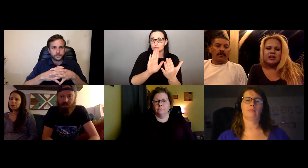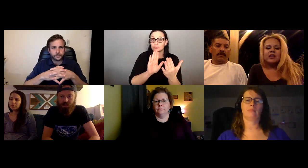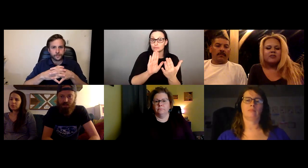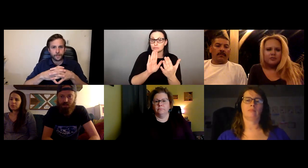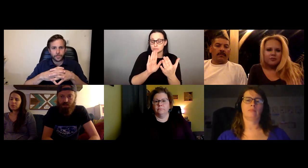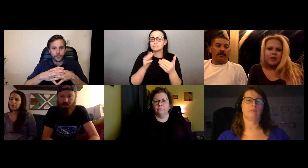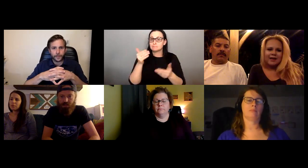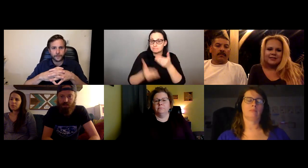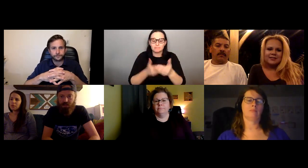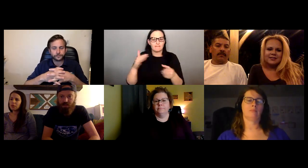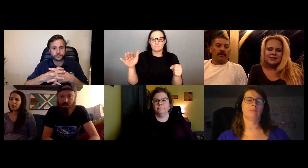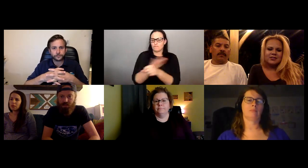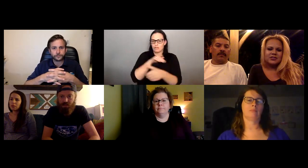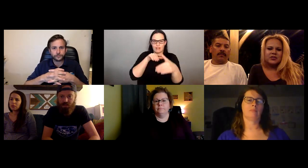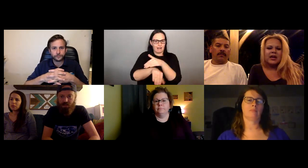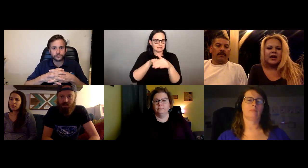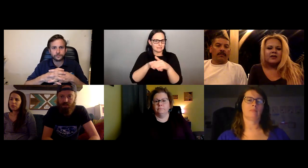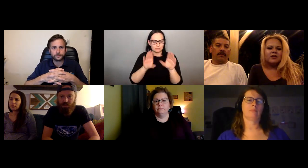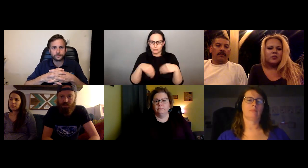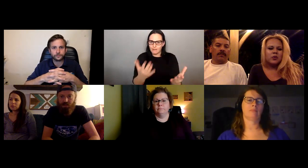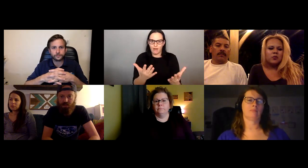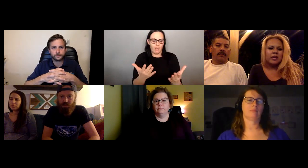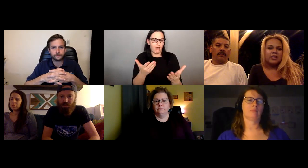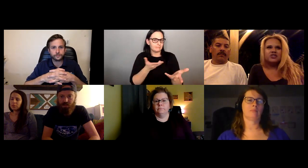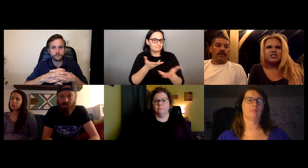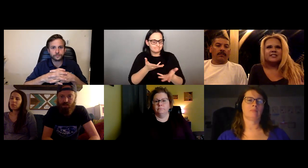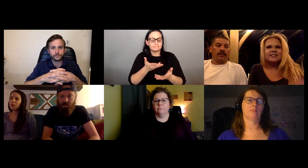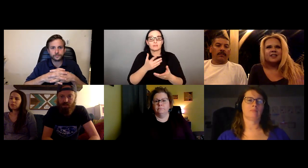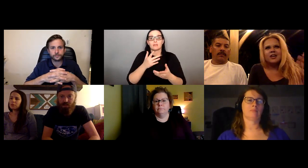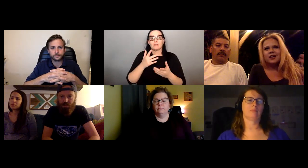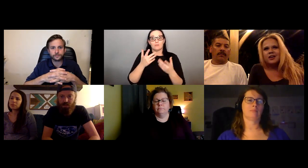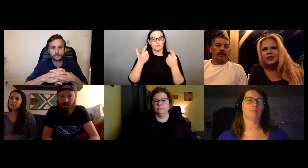give her full access